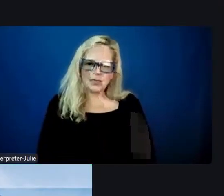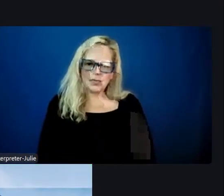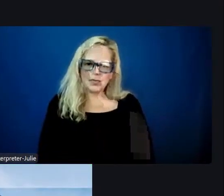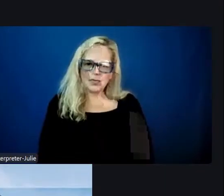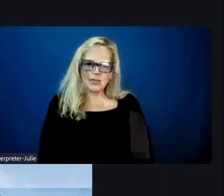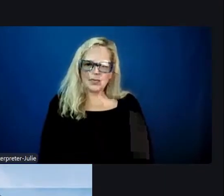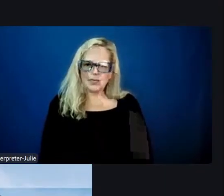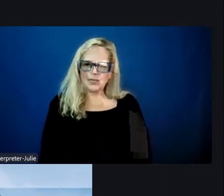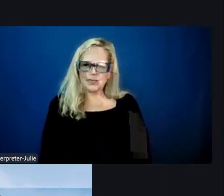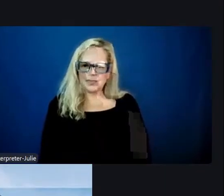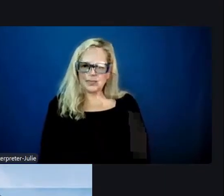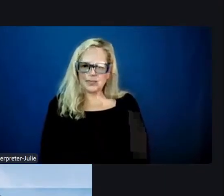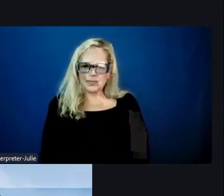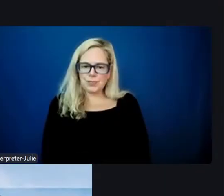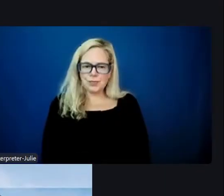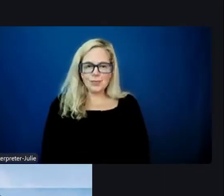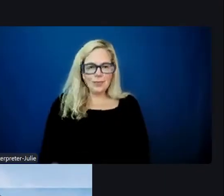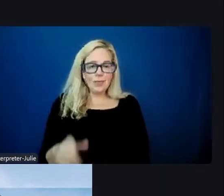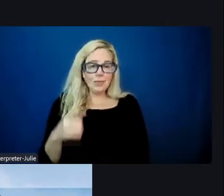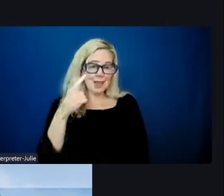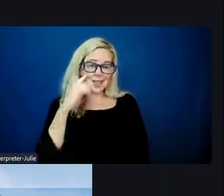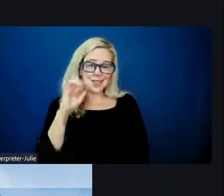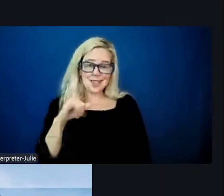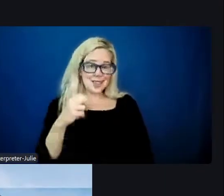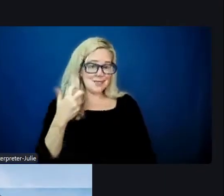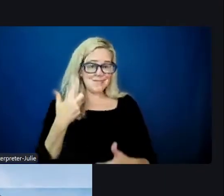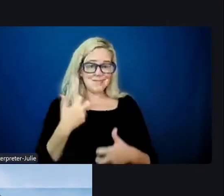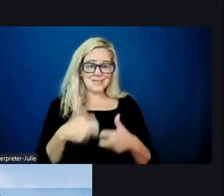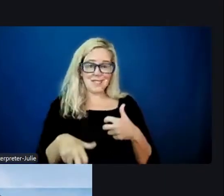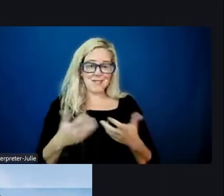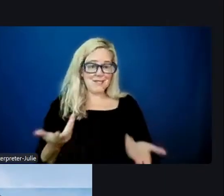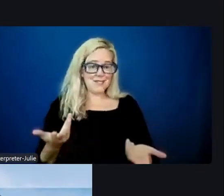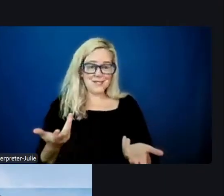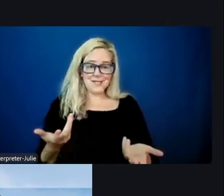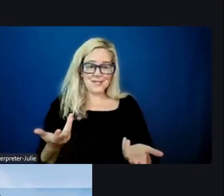I think that's really hard and something that we face all the time as far as preaching to the choir.